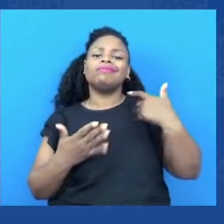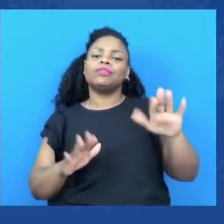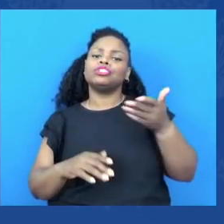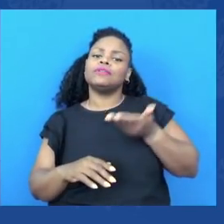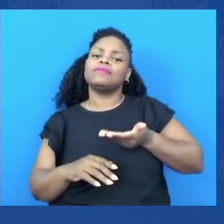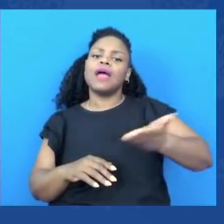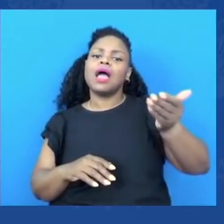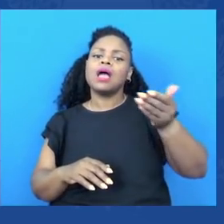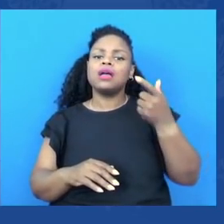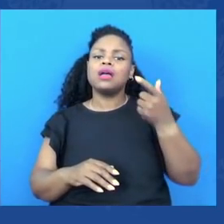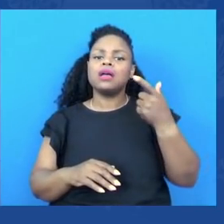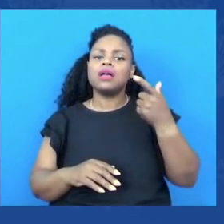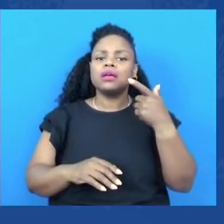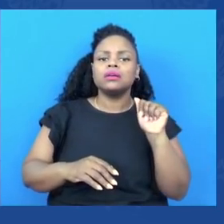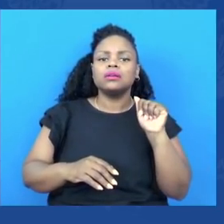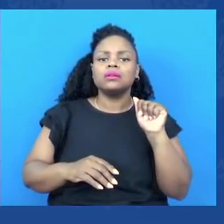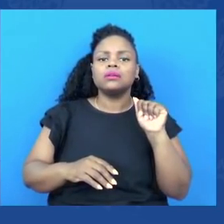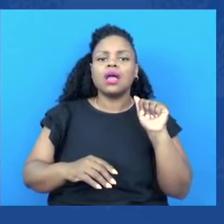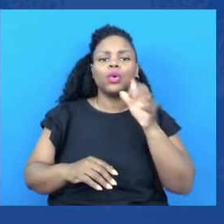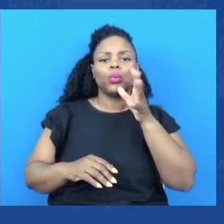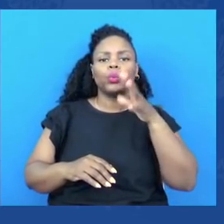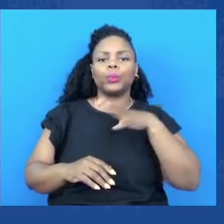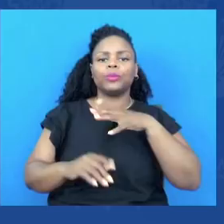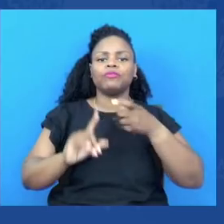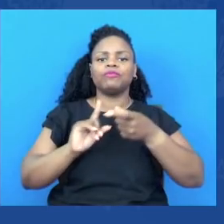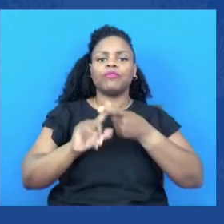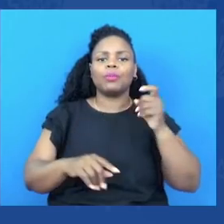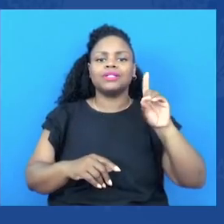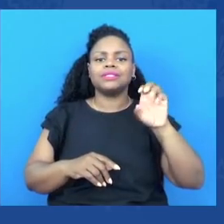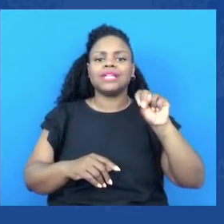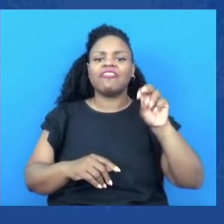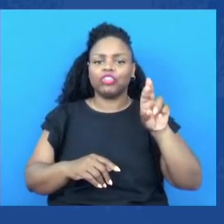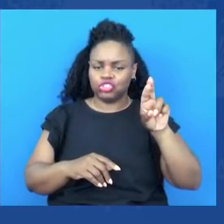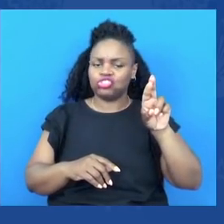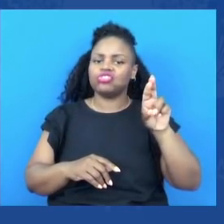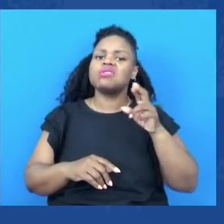When she was 11, she was diagnosed with Type 1 diabetes.